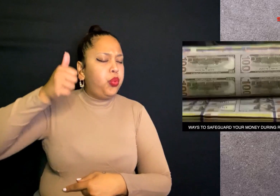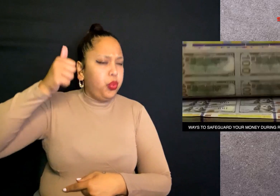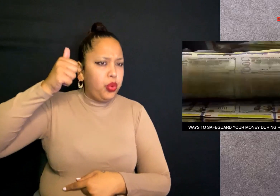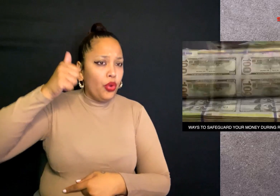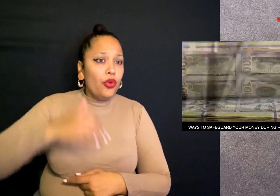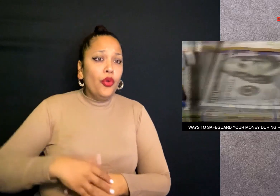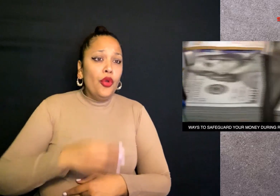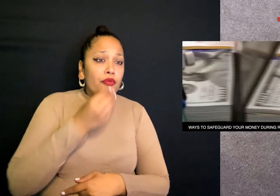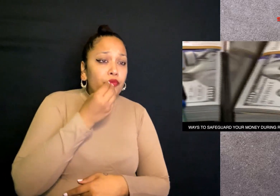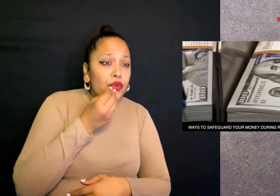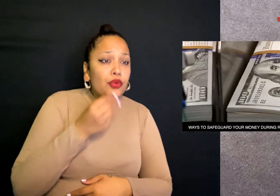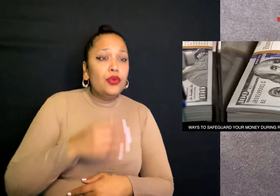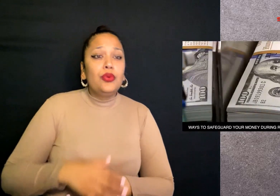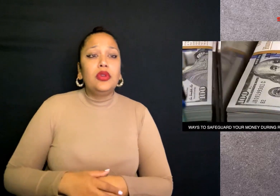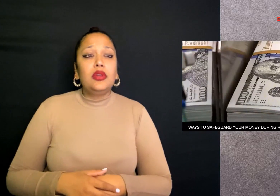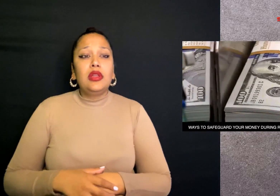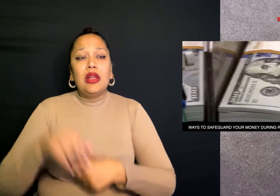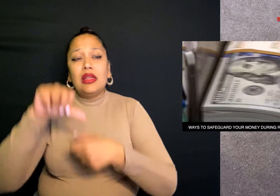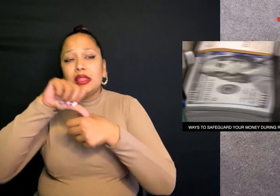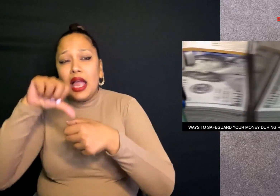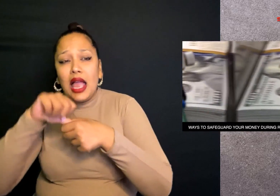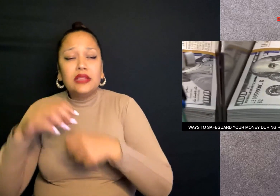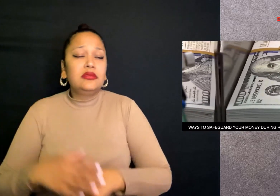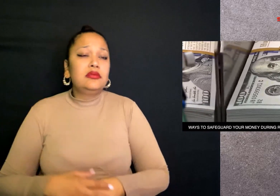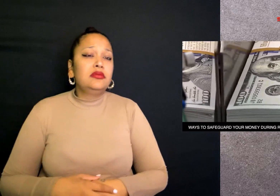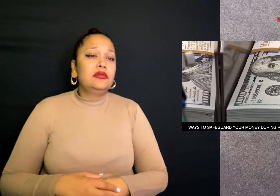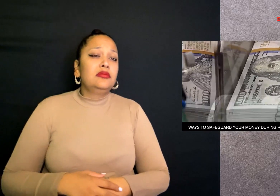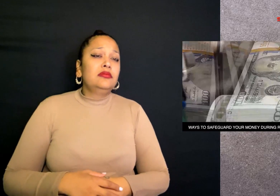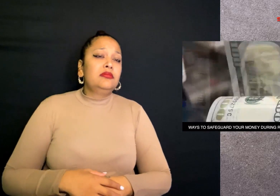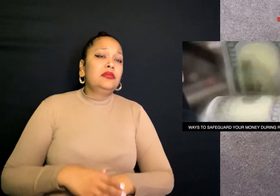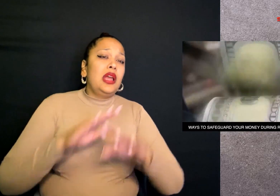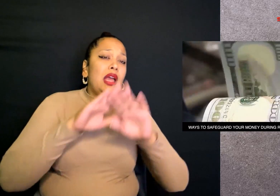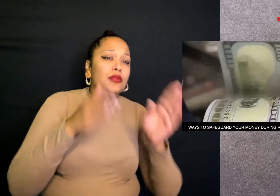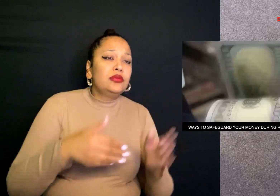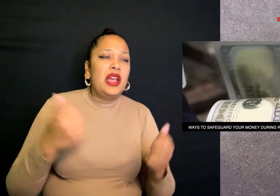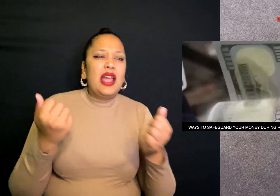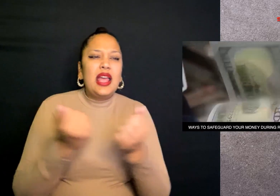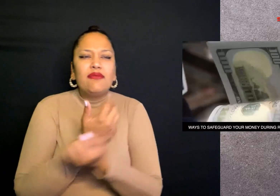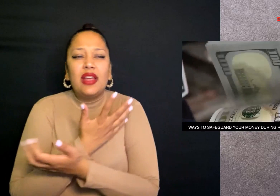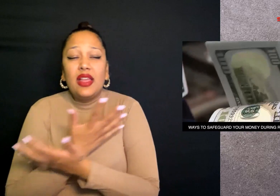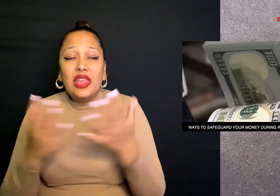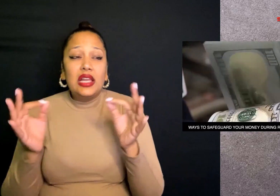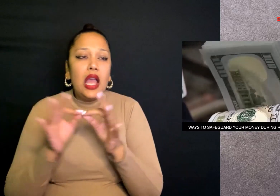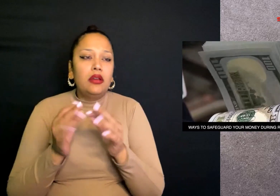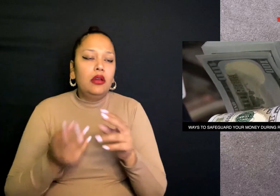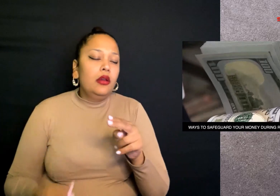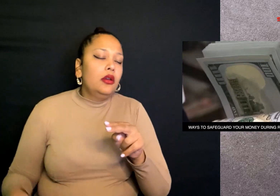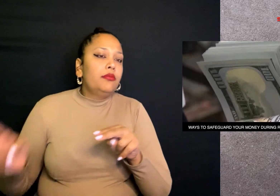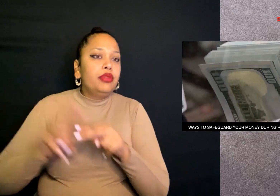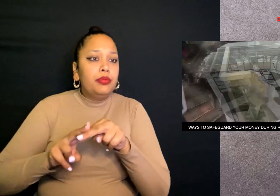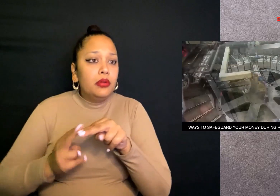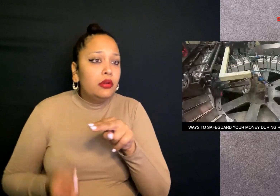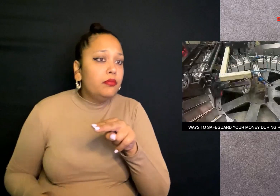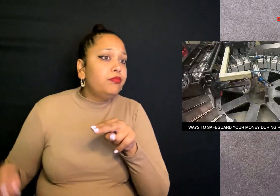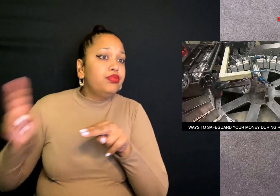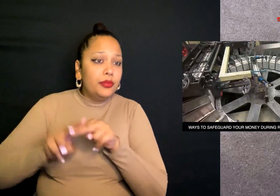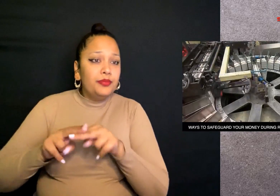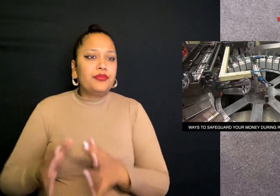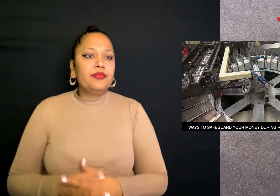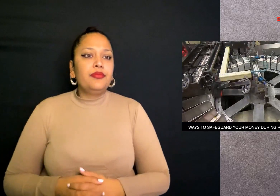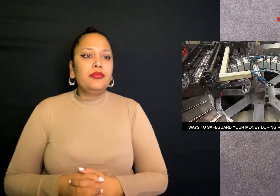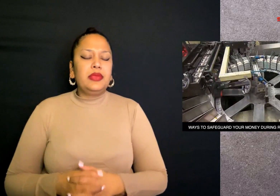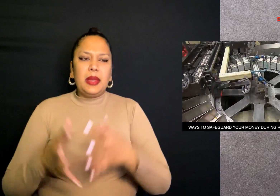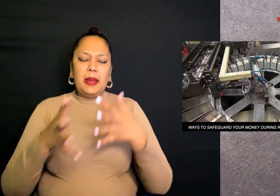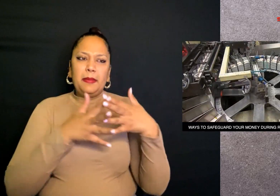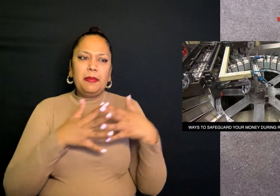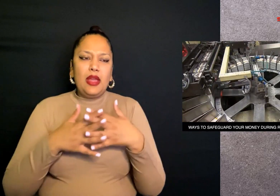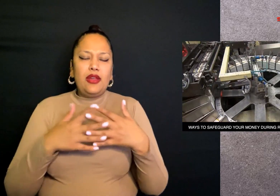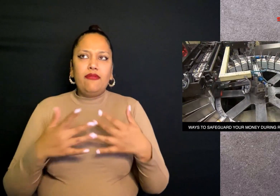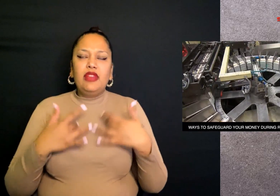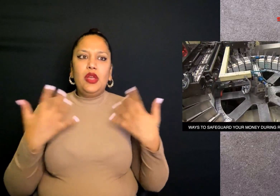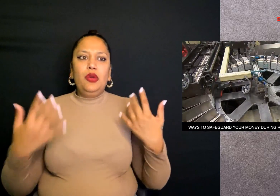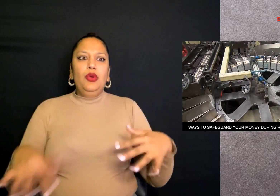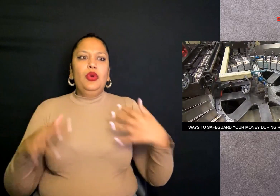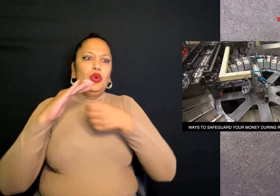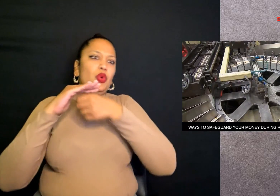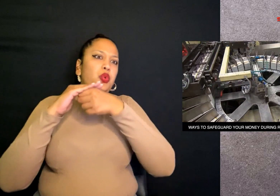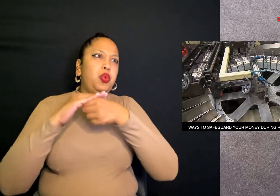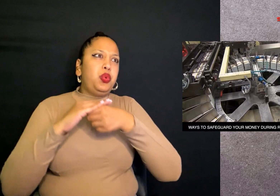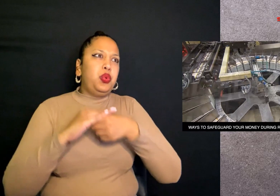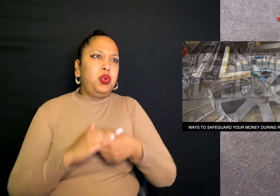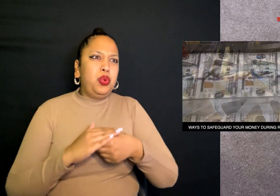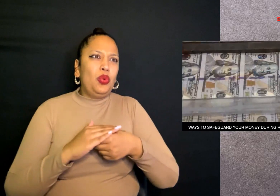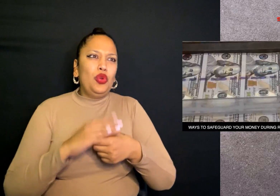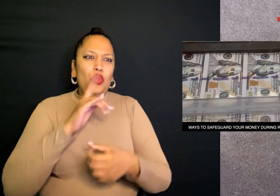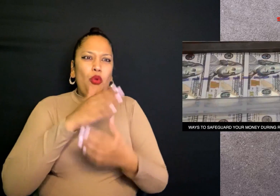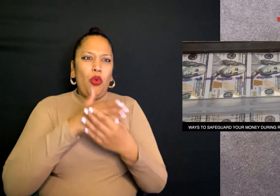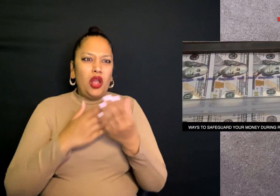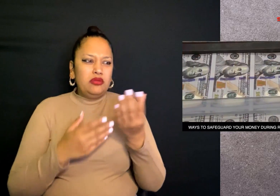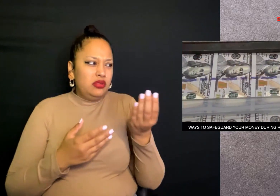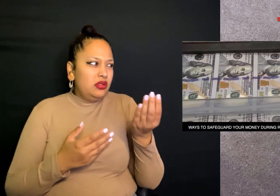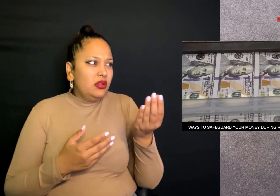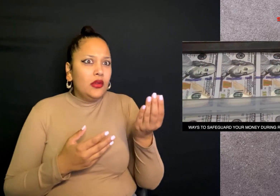prices are skyrocketing right now food gas housing everything costs more Americans are